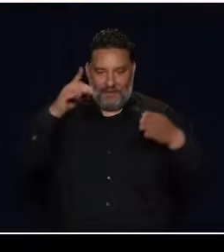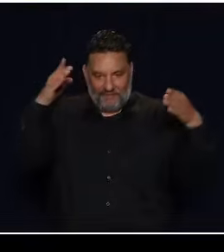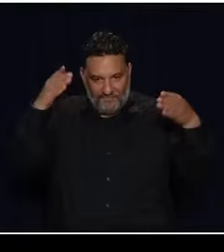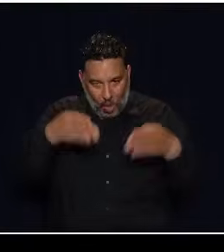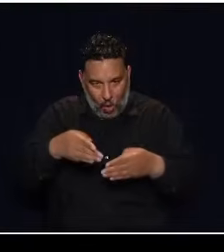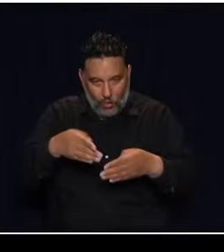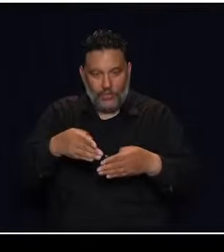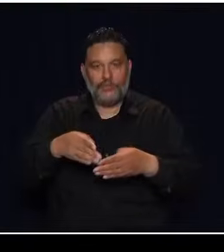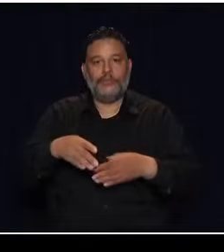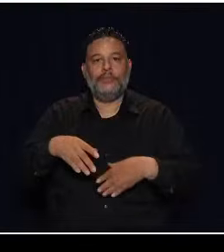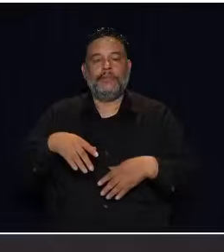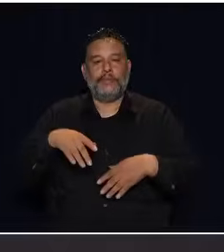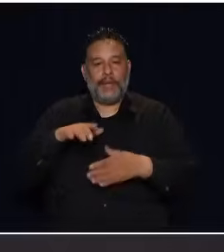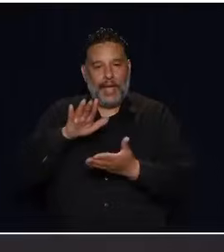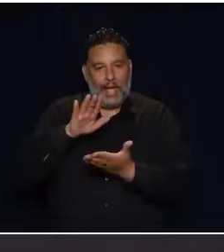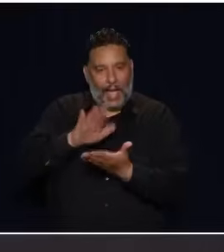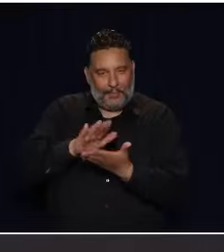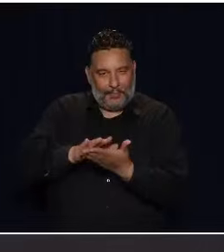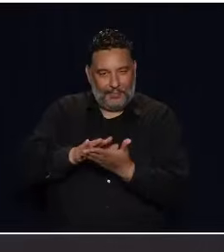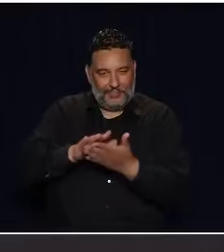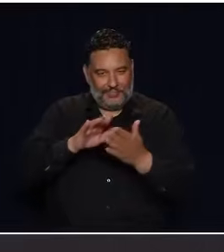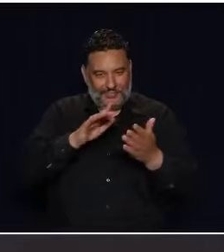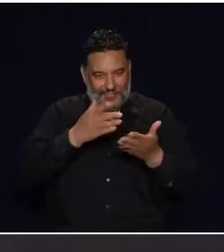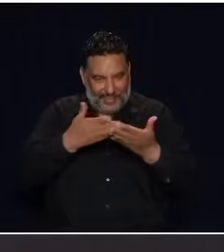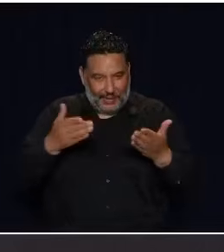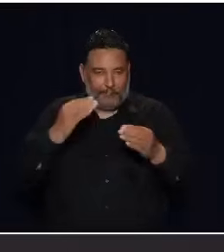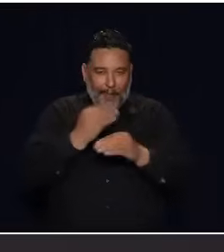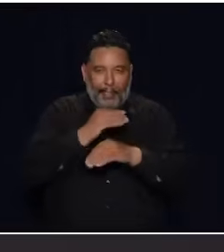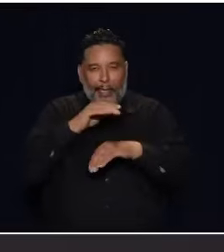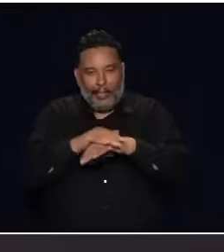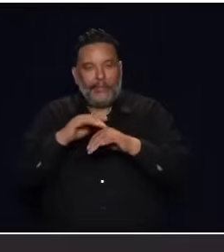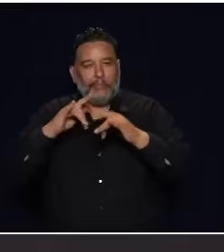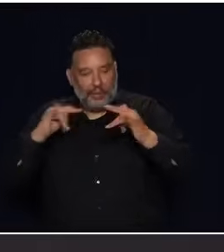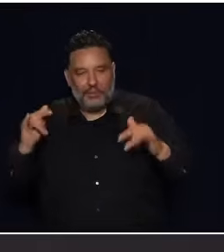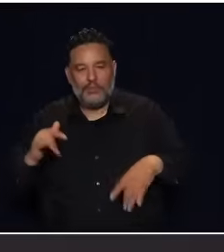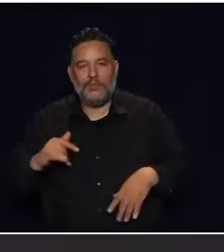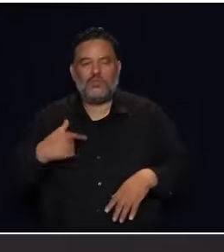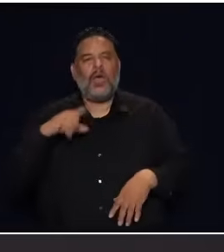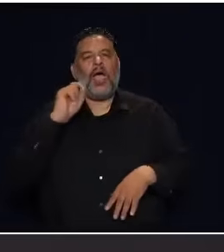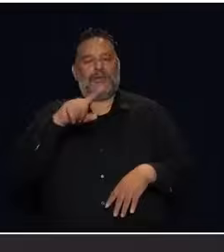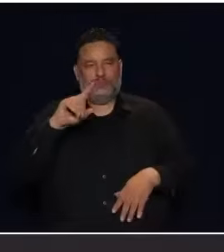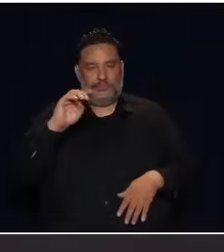RELATIONSHIPS AND BEHAVIOR. SOME CRITICS ARGUE THAT SCHOOLS